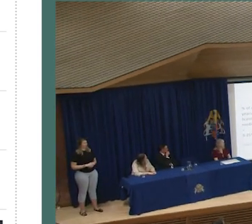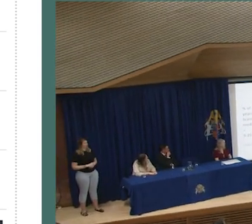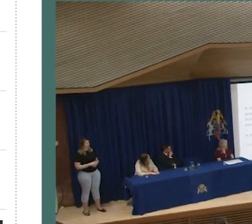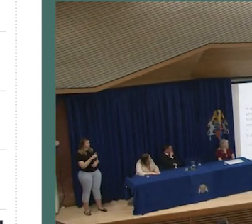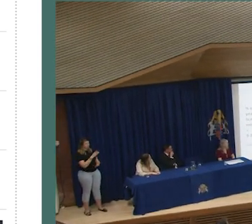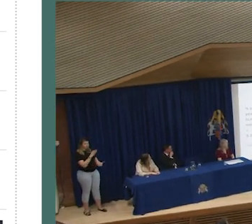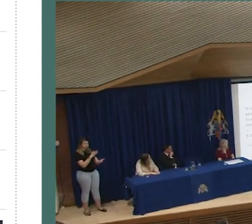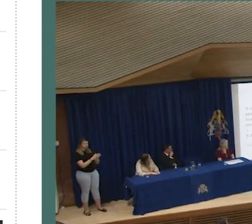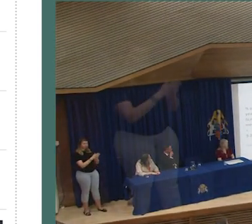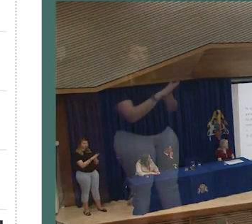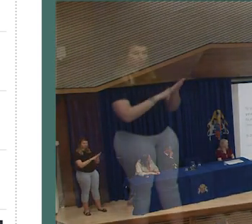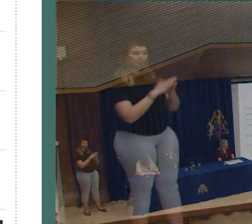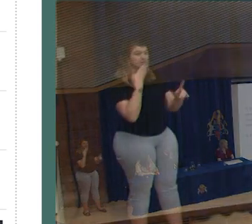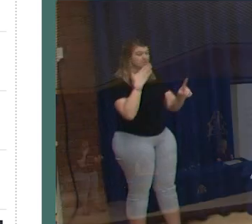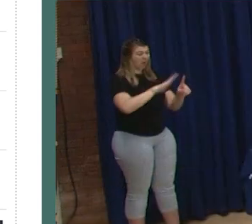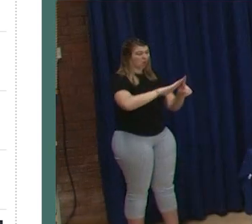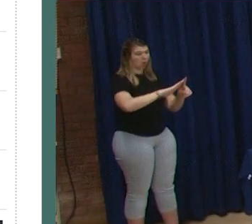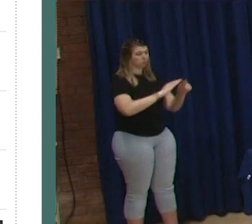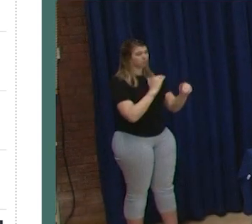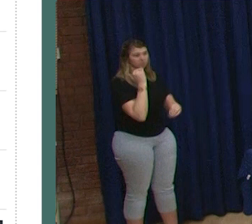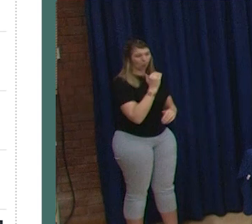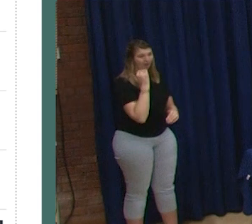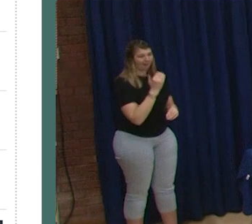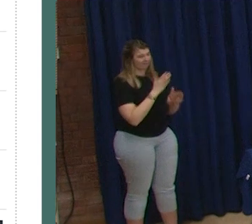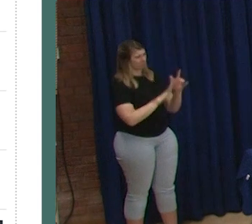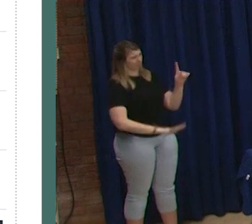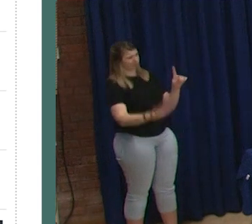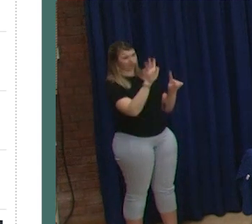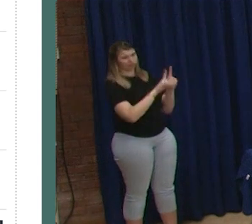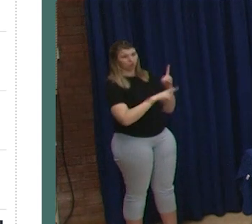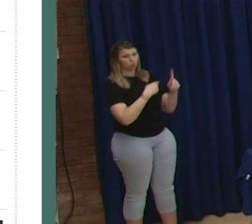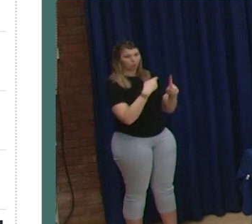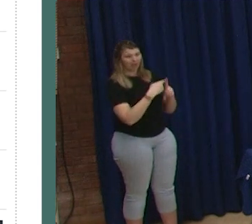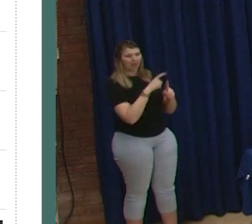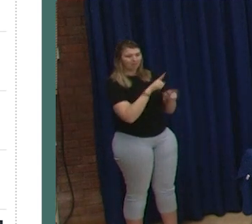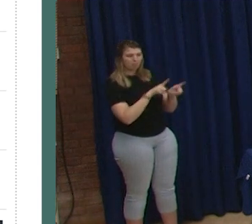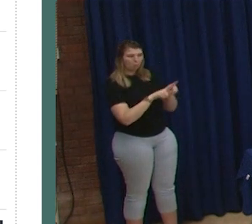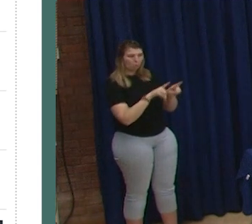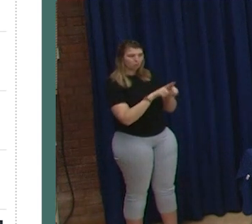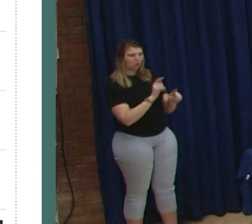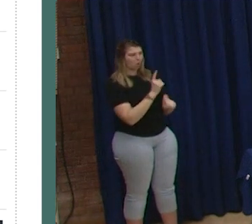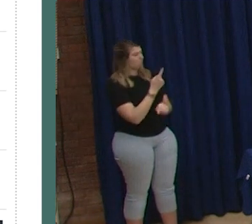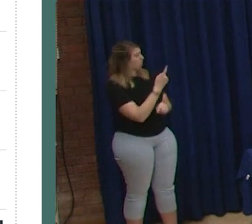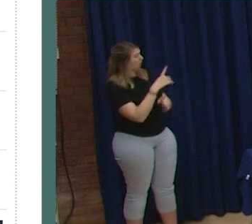underdiagnosing hugely across the UK but there's also huge variability from one area of the UK